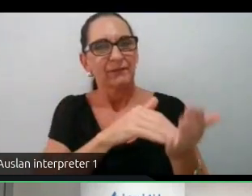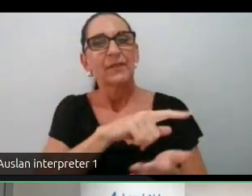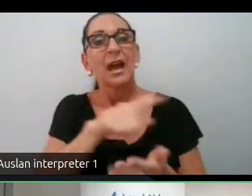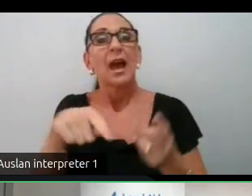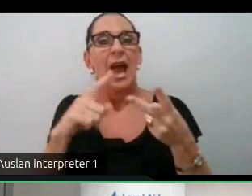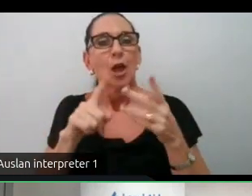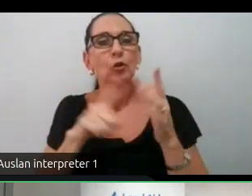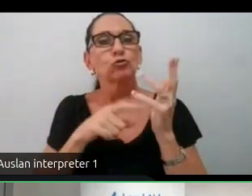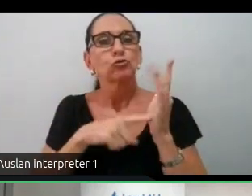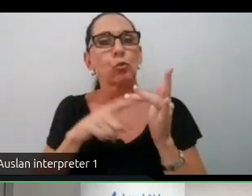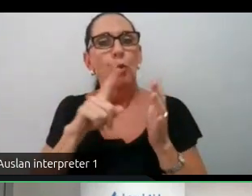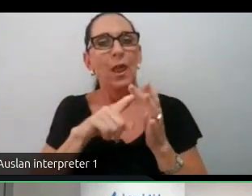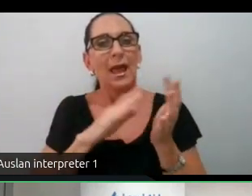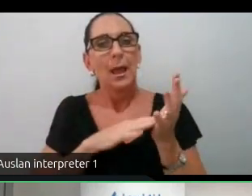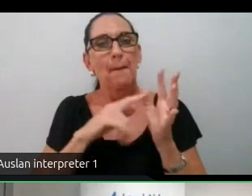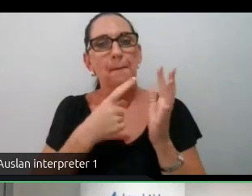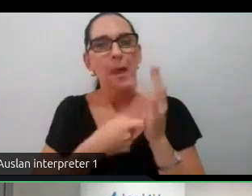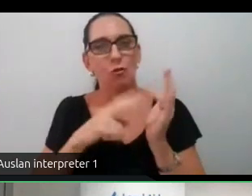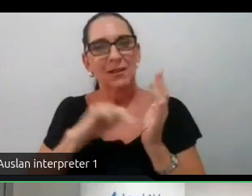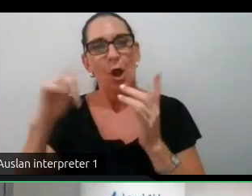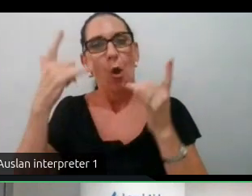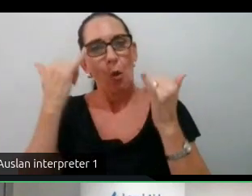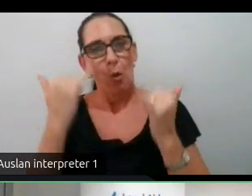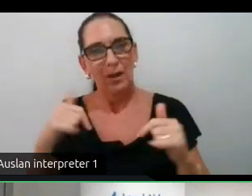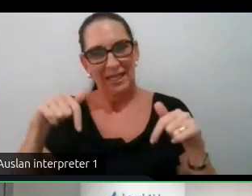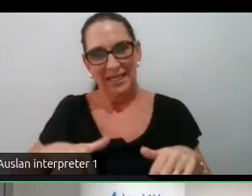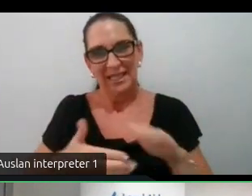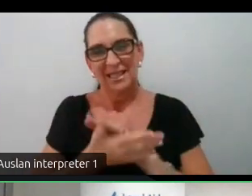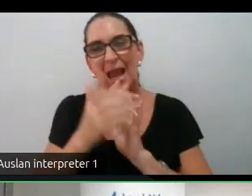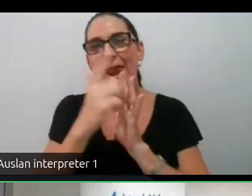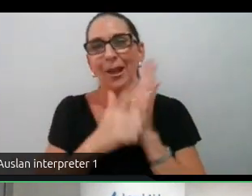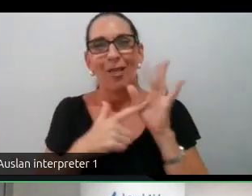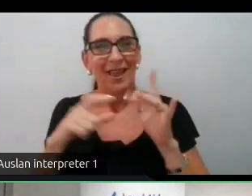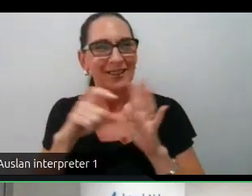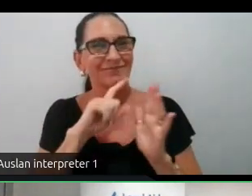a lawyer from both from our civil justice services division here at Legal Aid Queensland. Welcome to